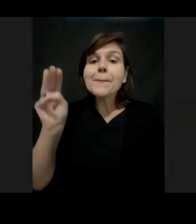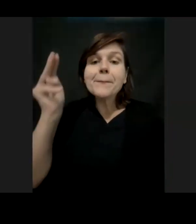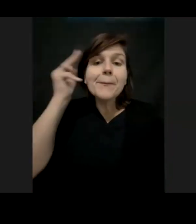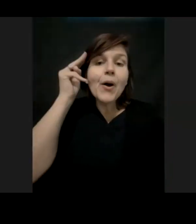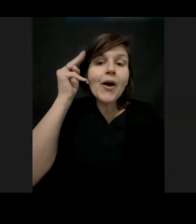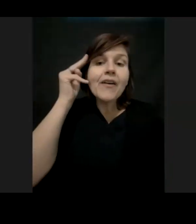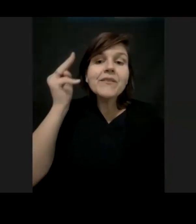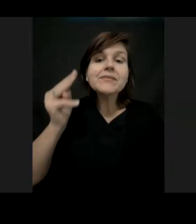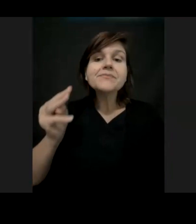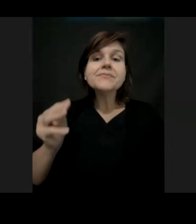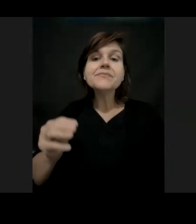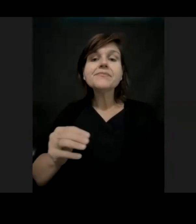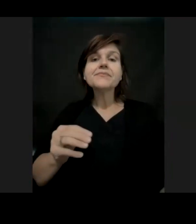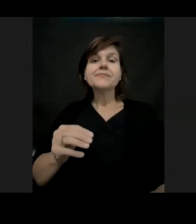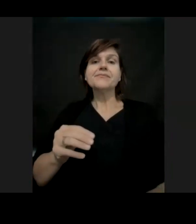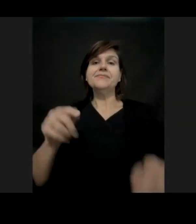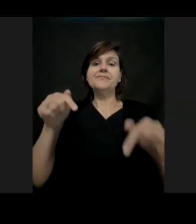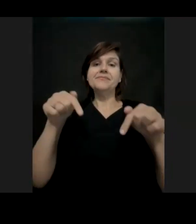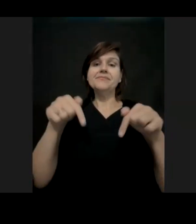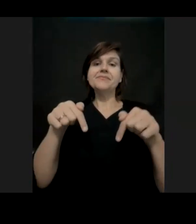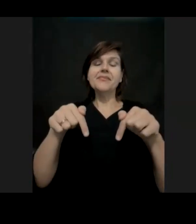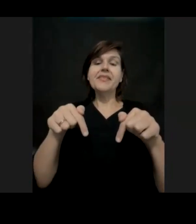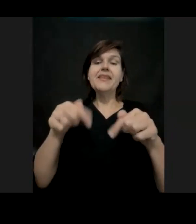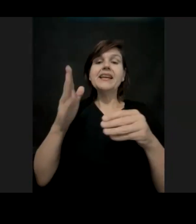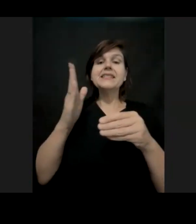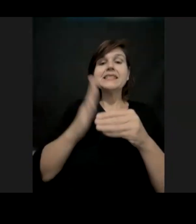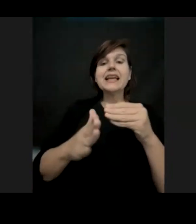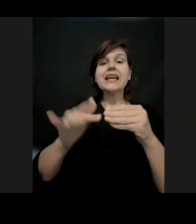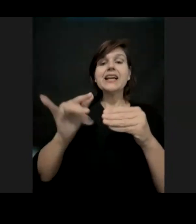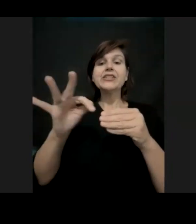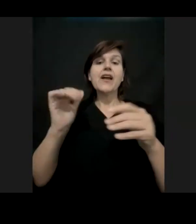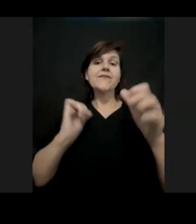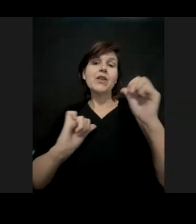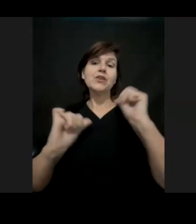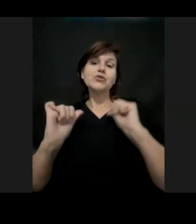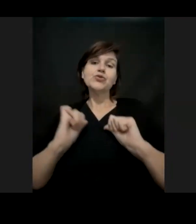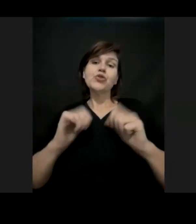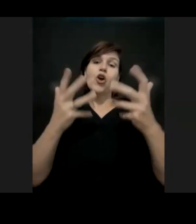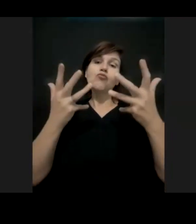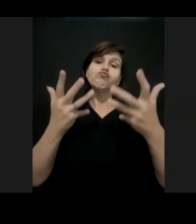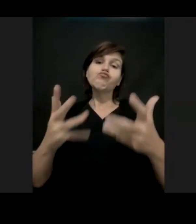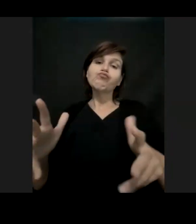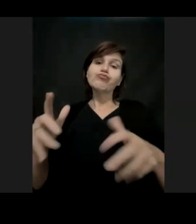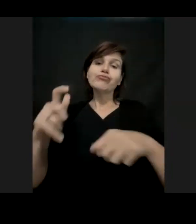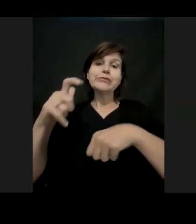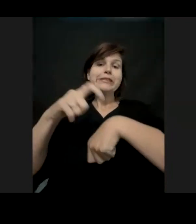∂ ∂ It's the end of the show Oh, where did the time go?